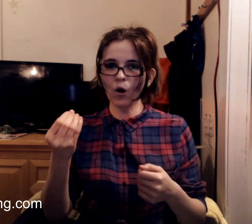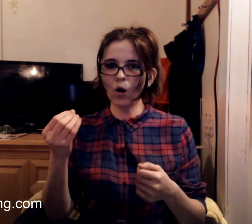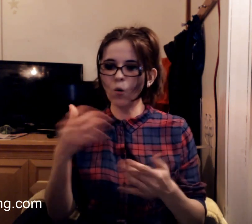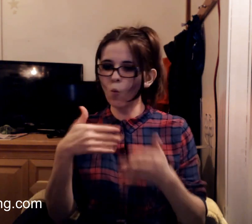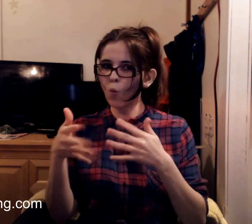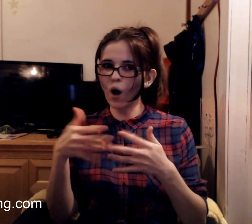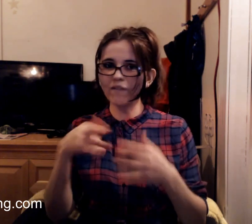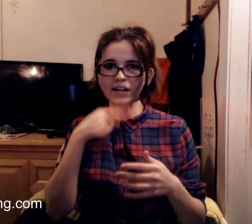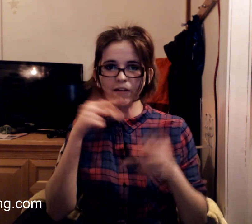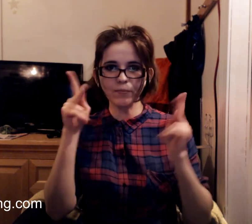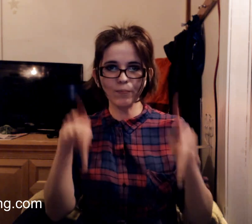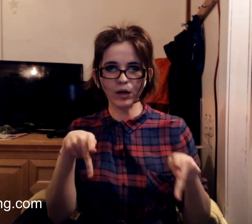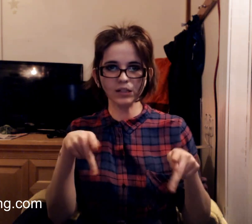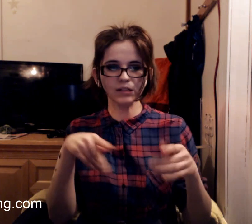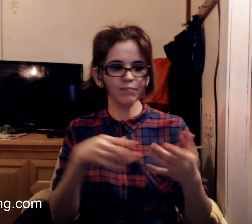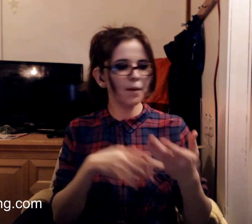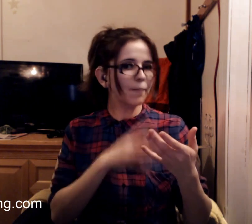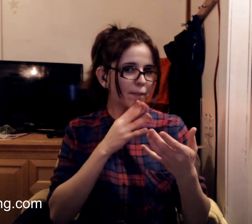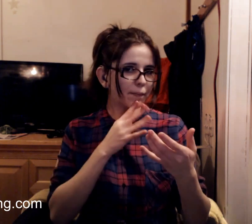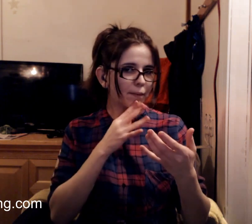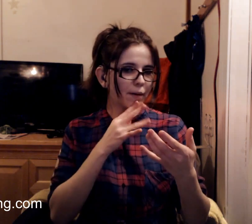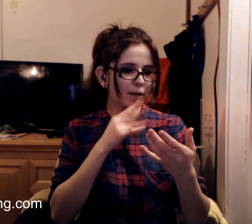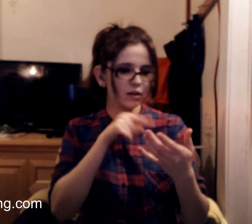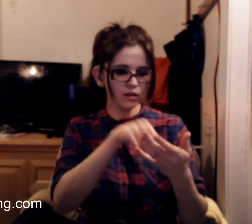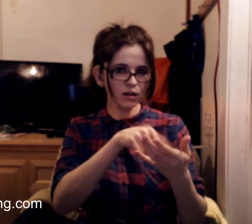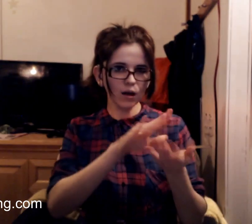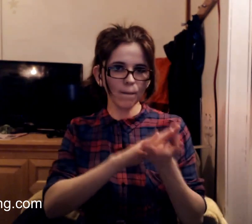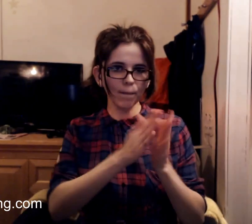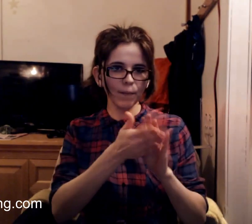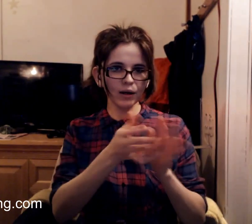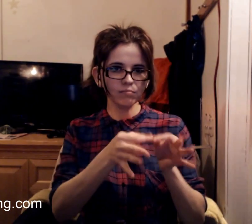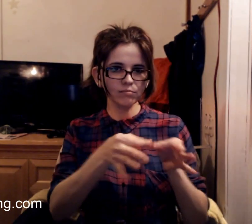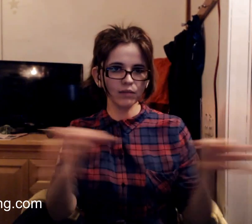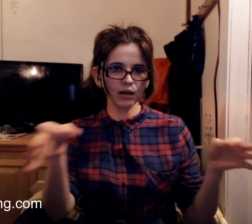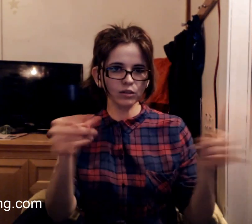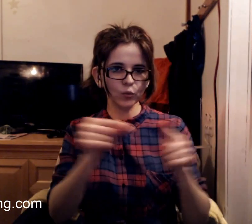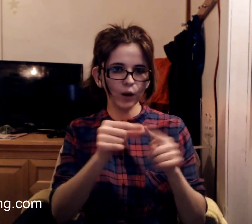So, whenever a hearing person says something to their phone, the phone will form that voice into a sentence of text